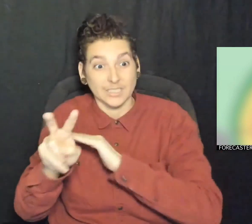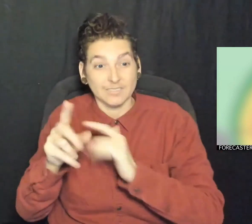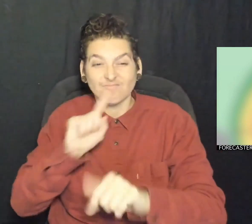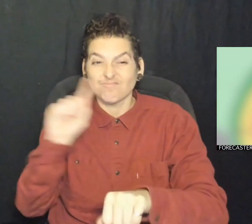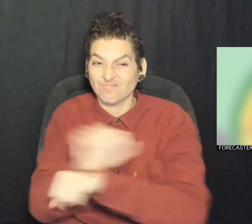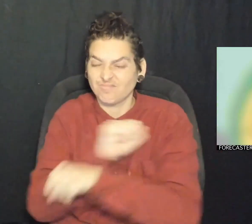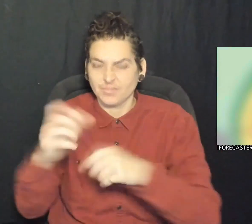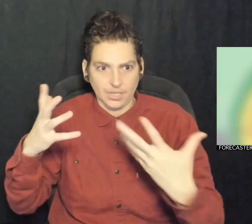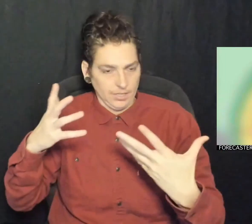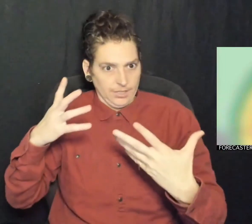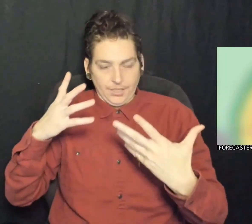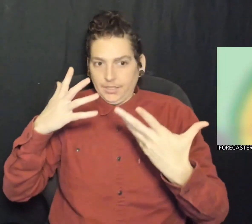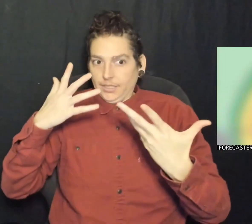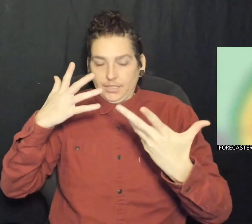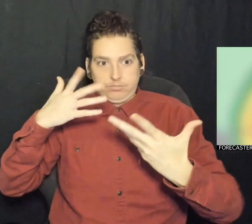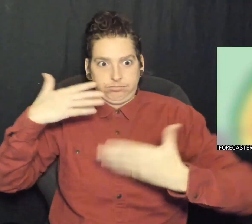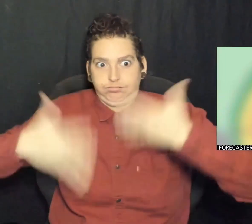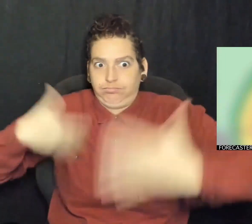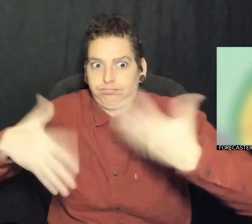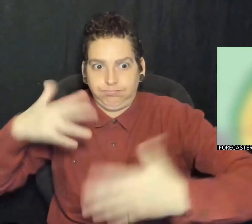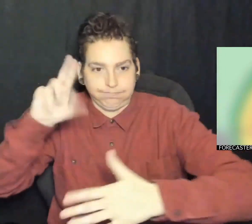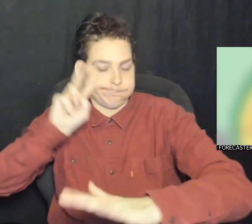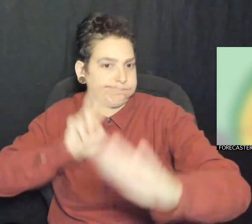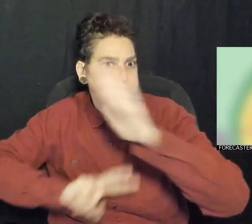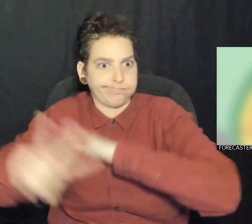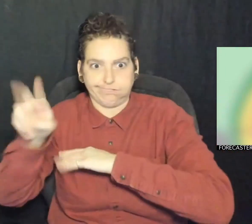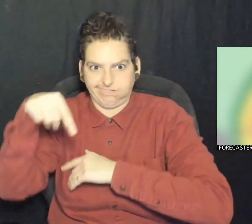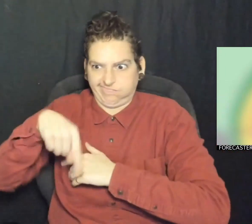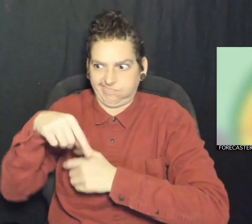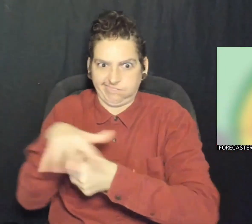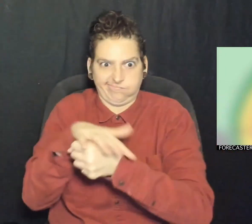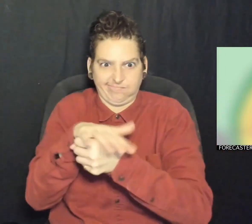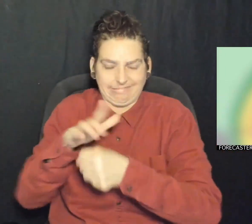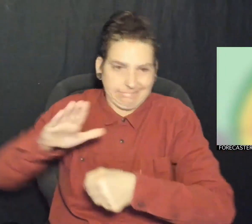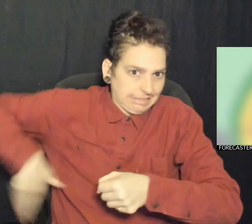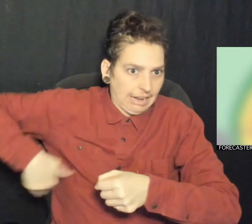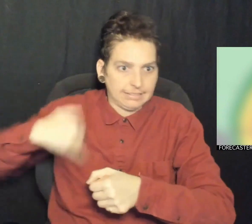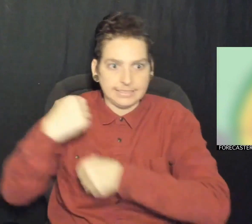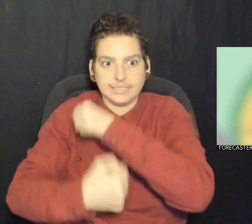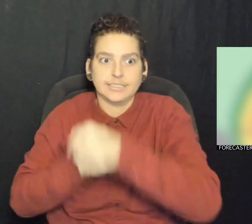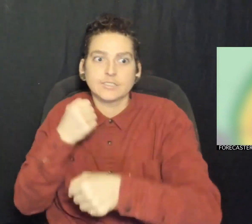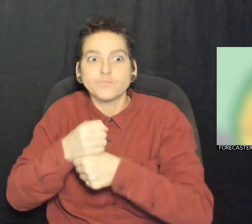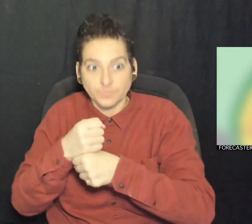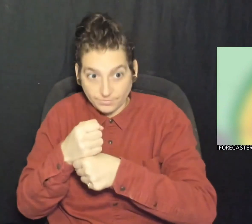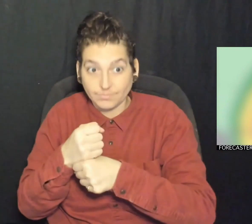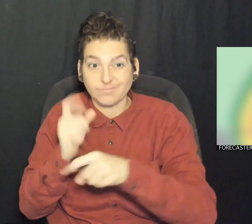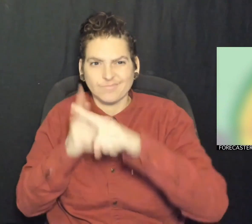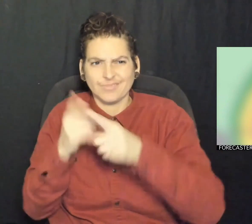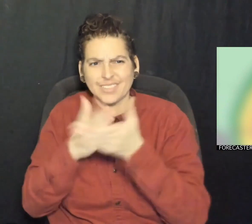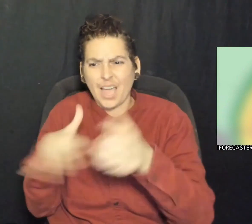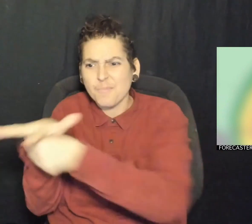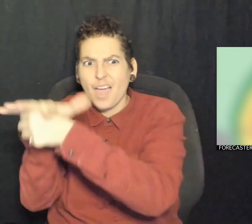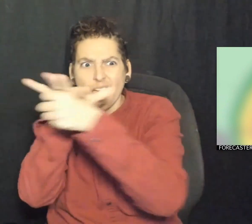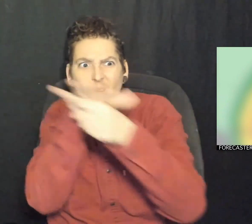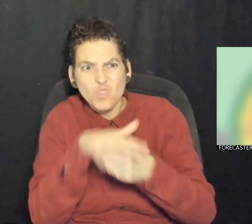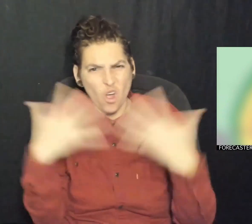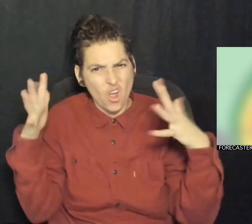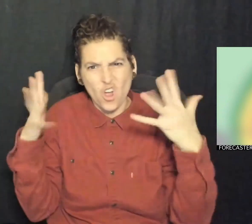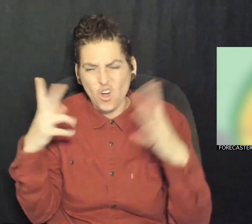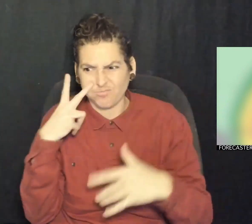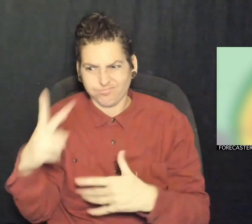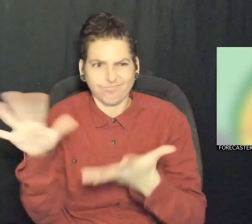this forecast is unprecedented for this region this late in the year and some areas are already